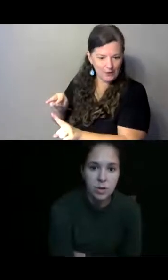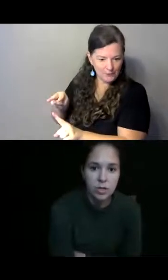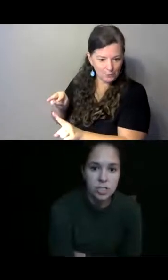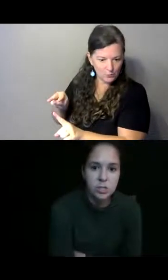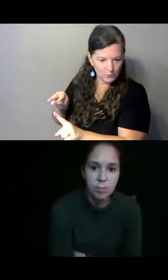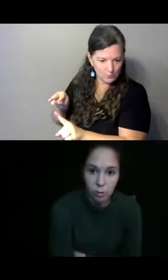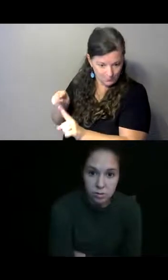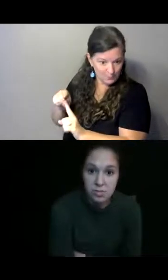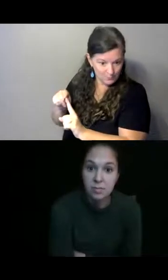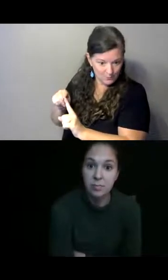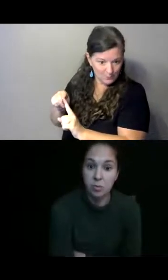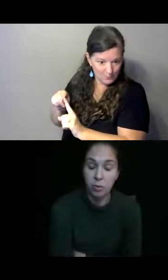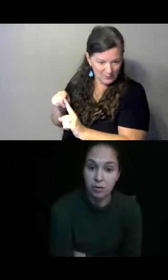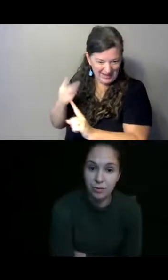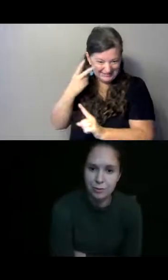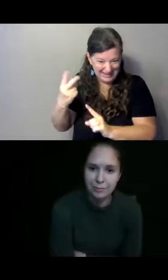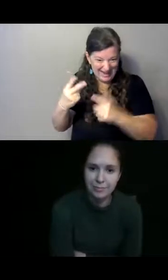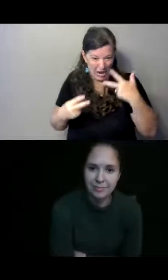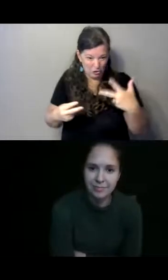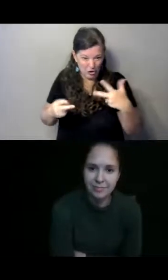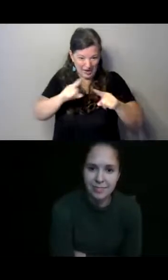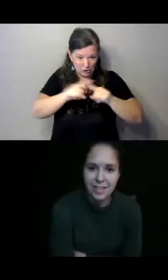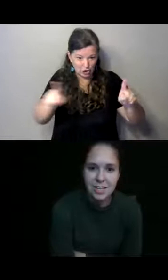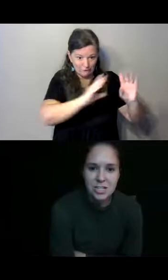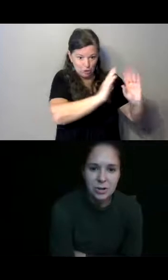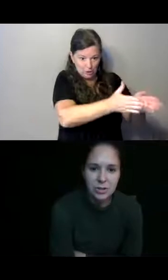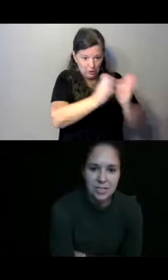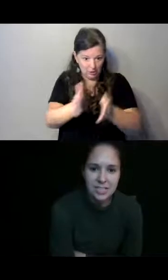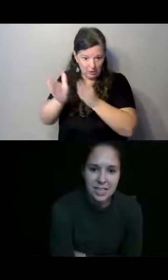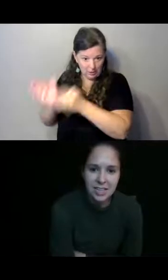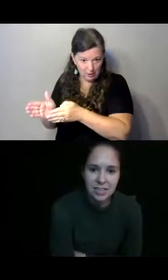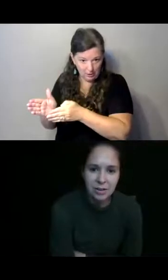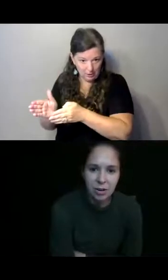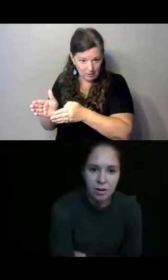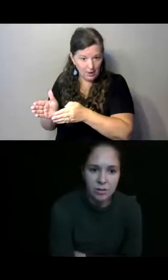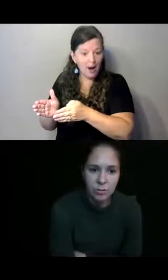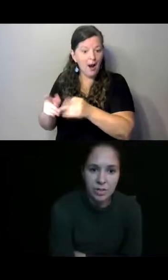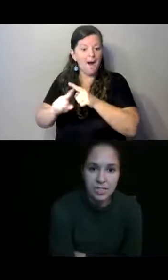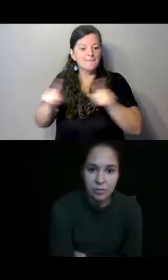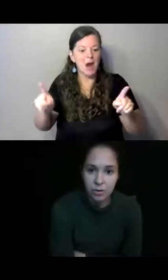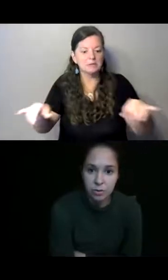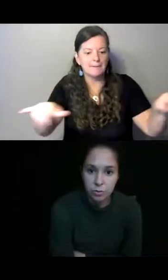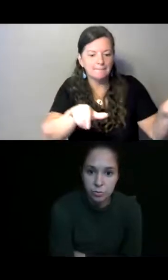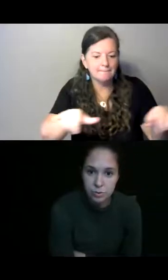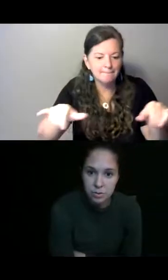which supports their point of view. So, you can see that there are three different groups,